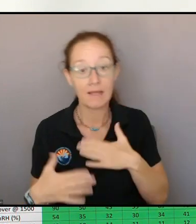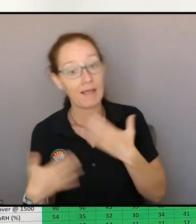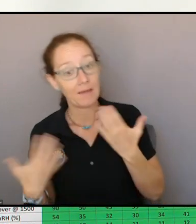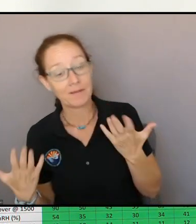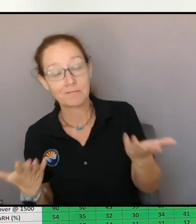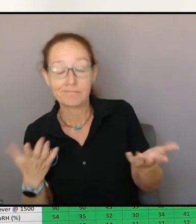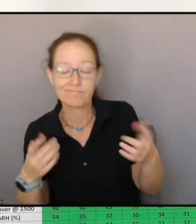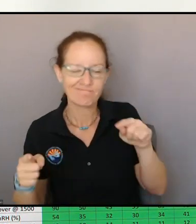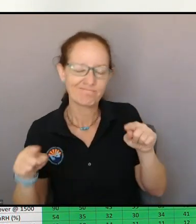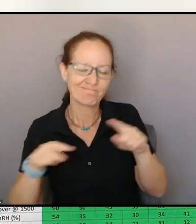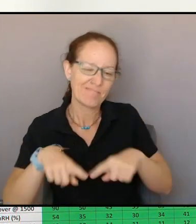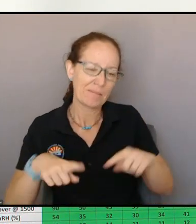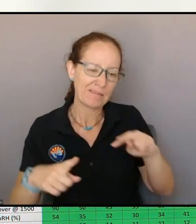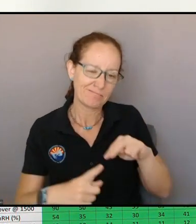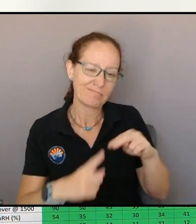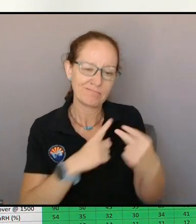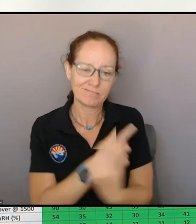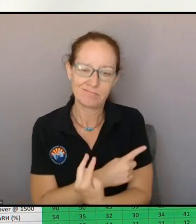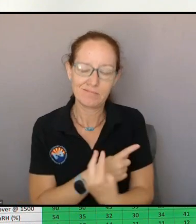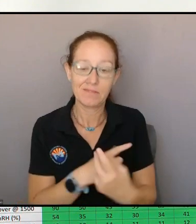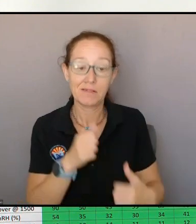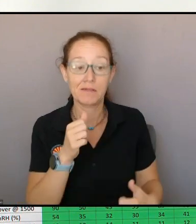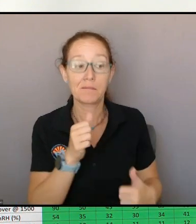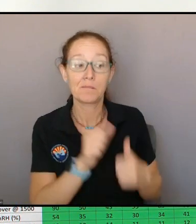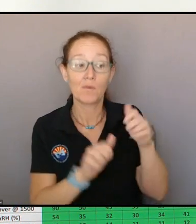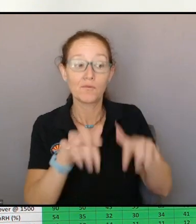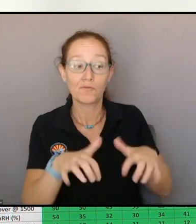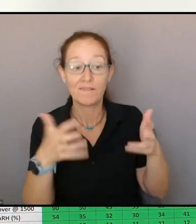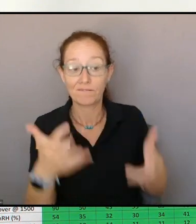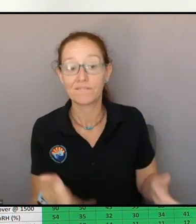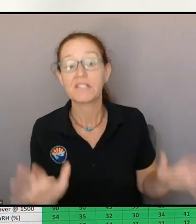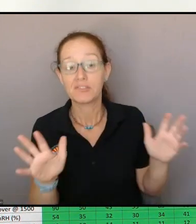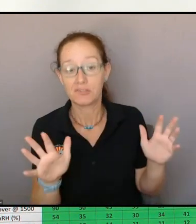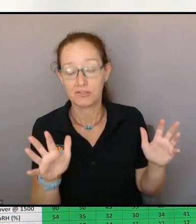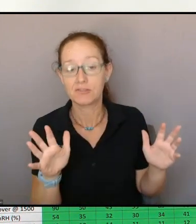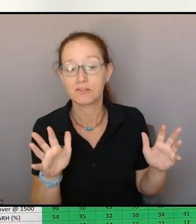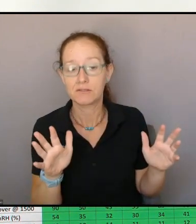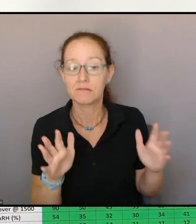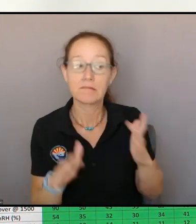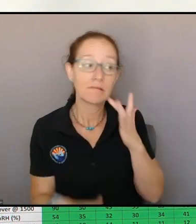the rain has already fallen. The good news, the reason that I say fortunately we're not looking at a whole lot more is